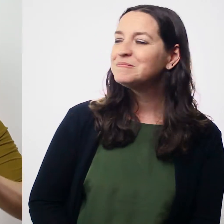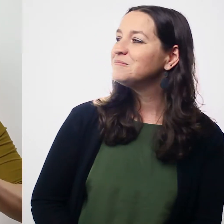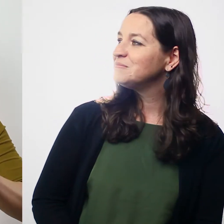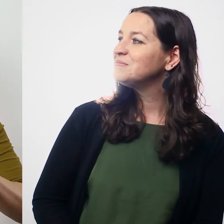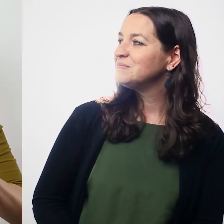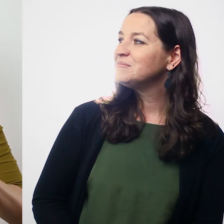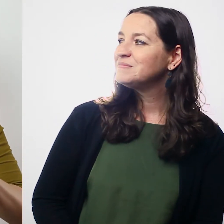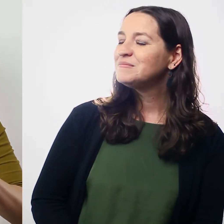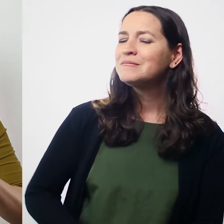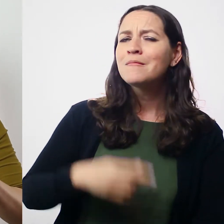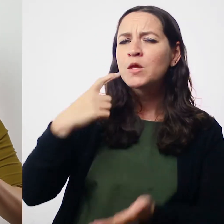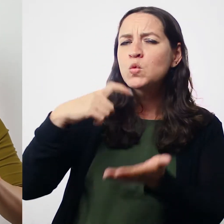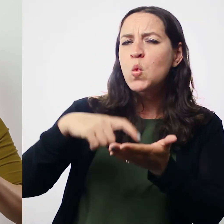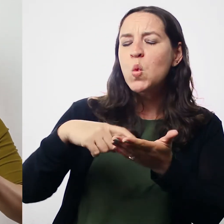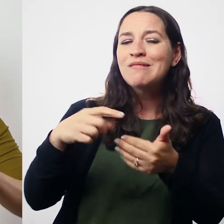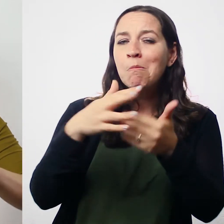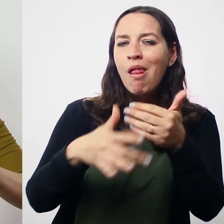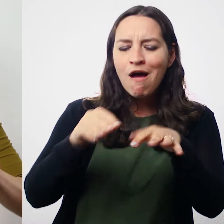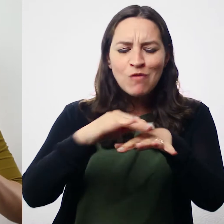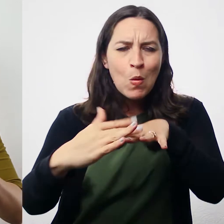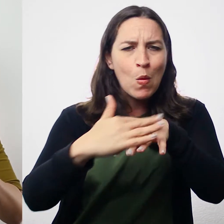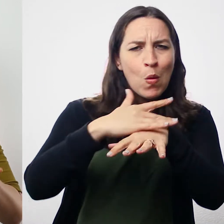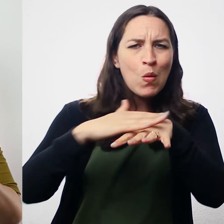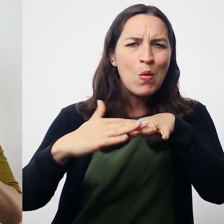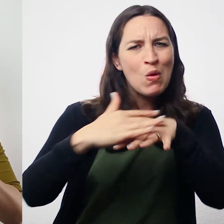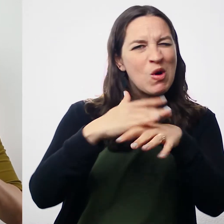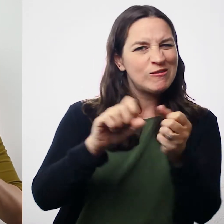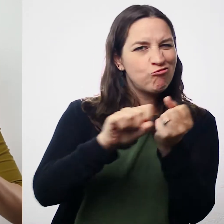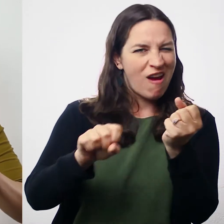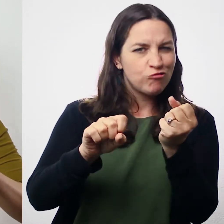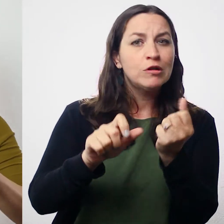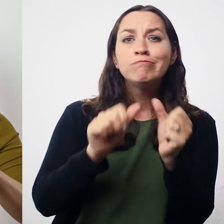kind of get that resistance and kind of get that blood flowing in your fingers. I do this for about